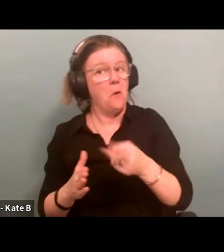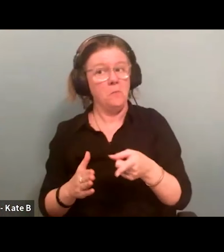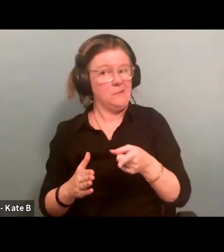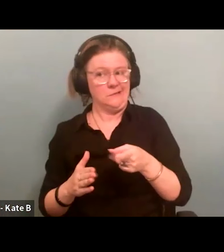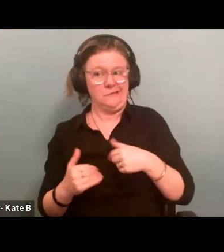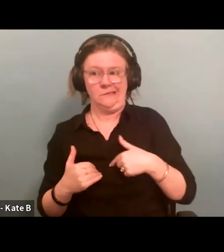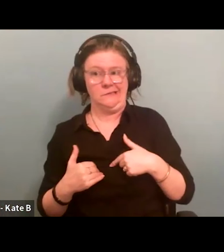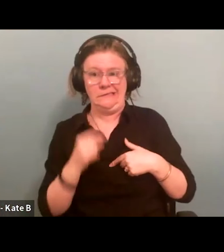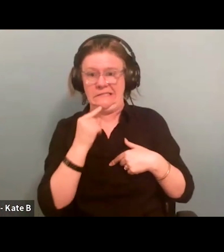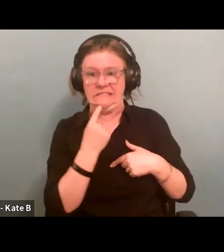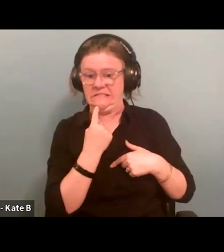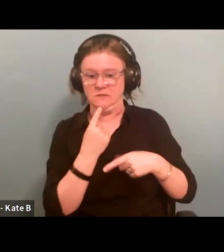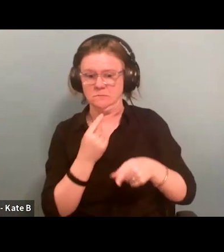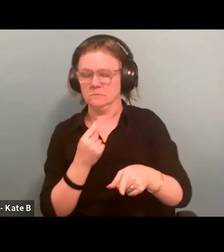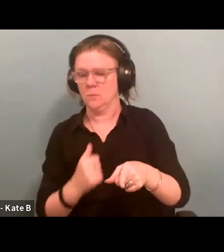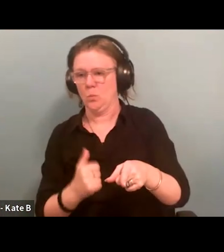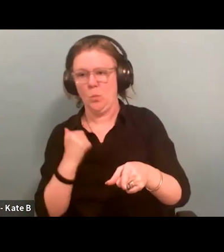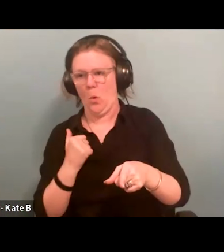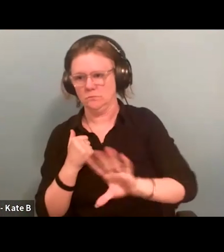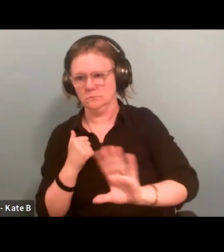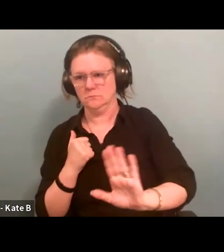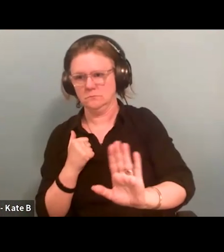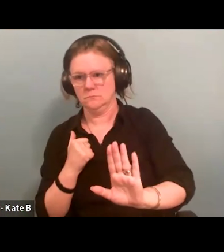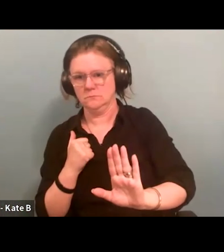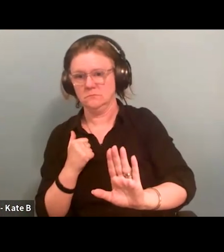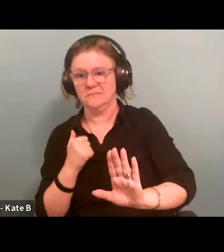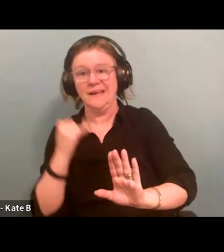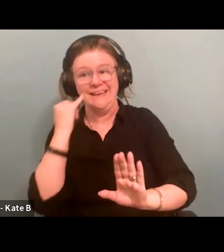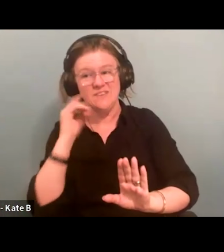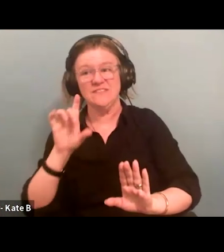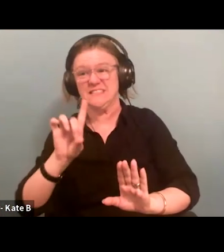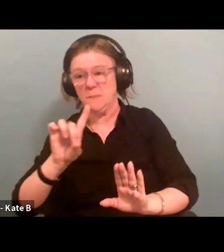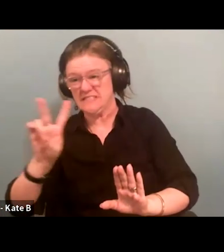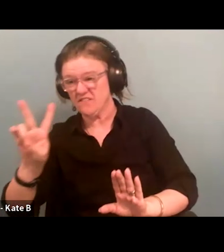talk to that perpetrator. Especially those domestic violence situations,